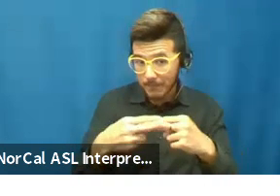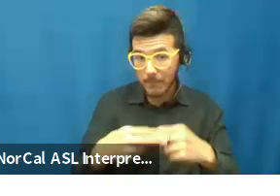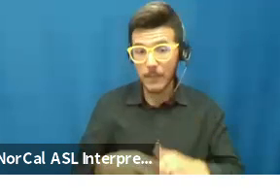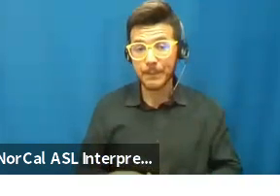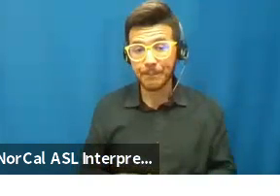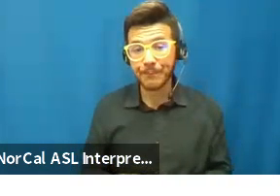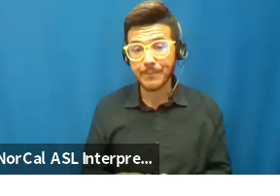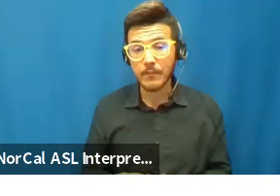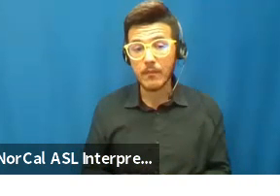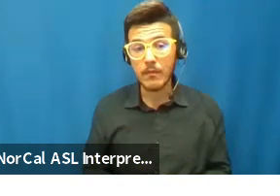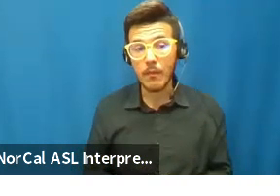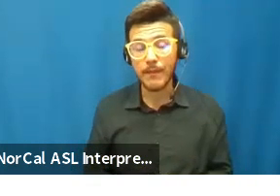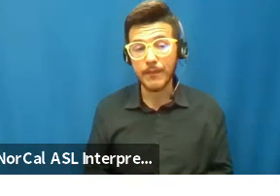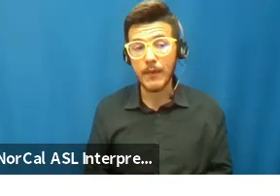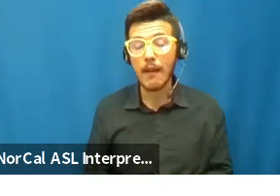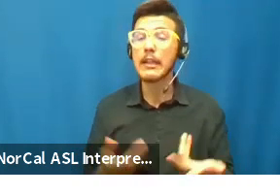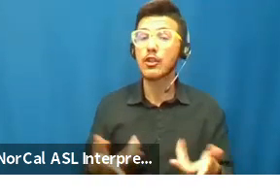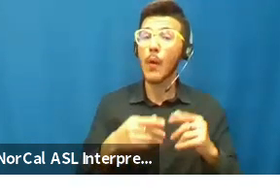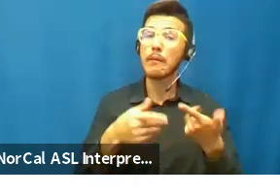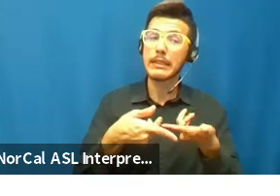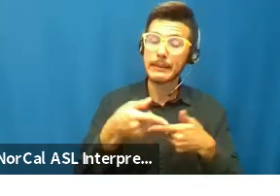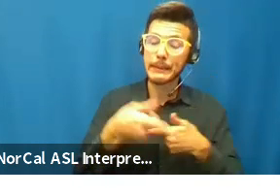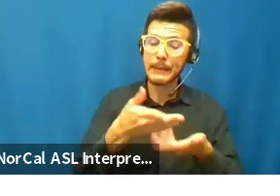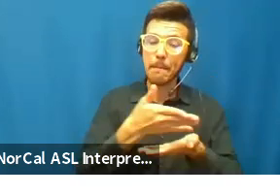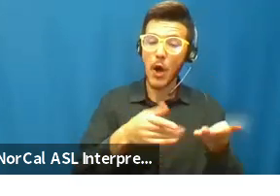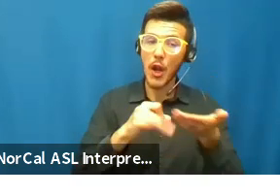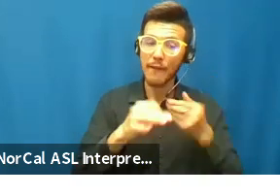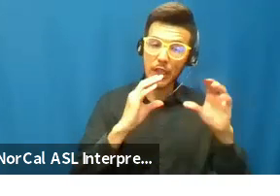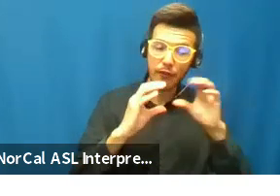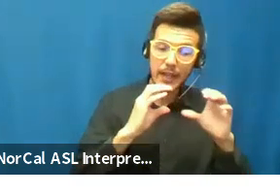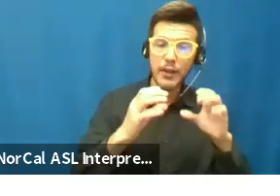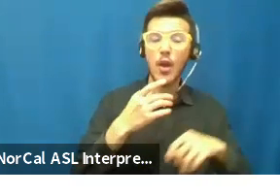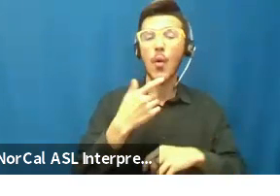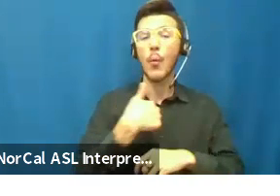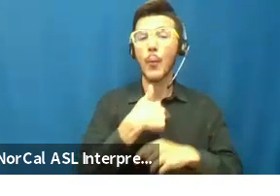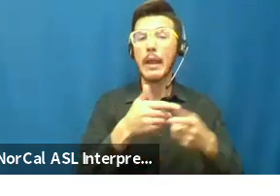As part of this conversation, we also asked about where these positions are located,